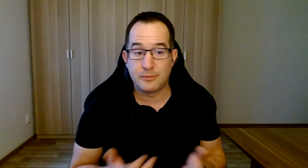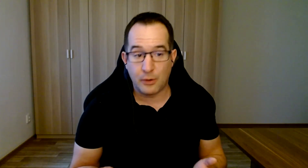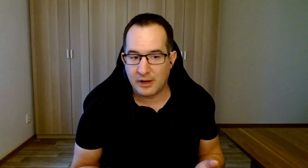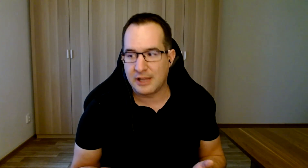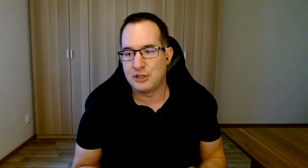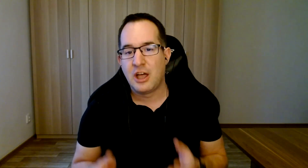to spoken language.